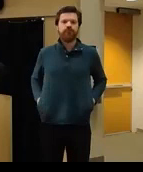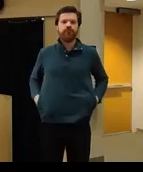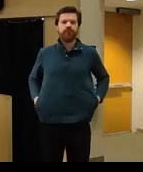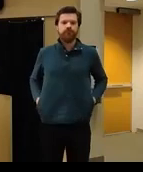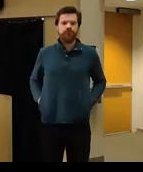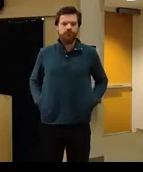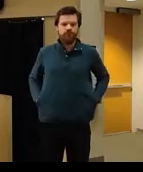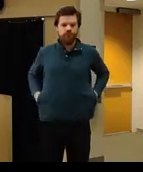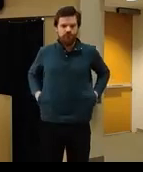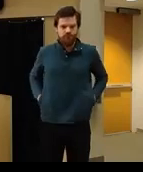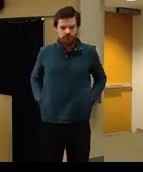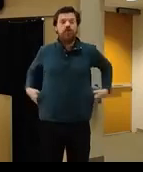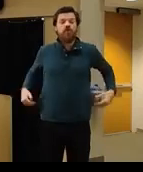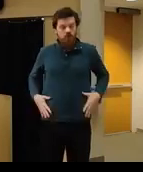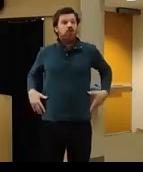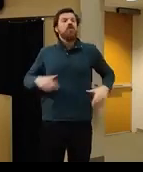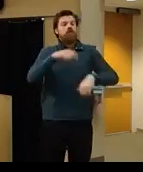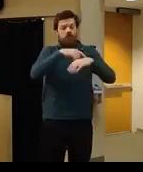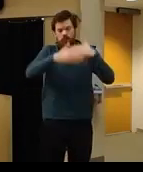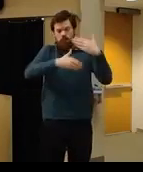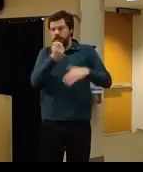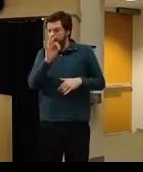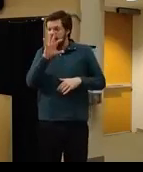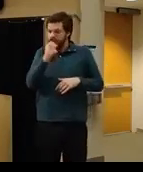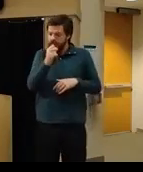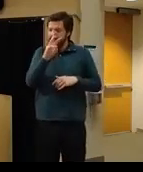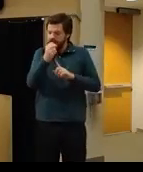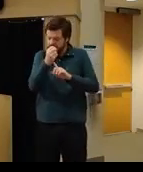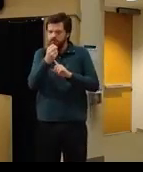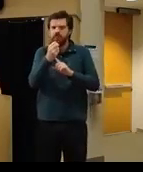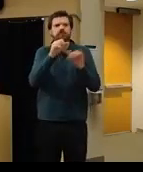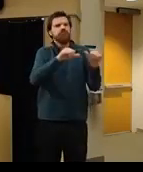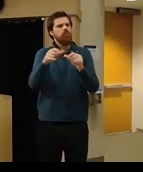to evolve from the 50s to the 60s mirroring what was going on in society the Civil Rights Movement